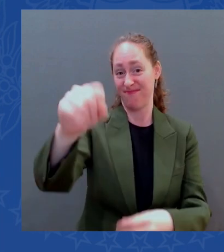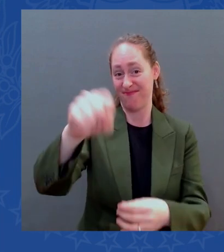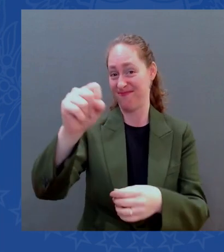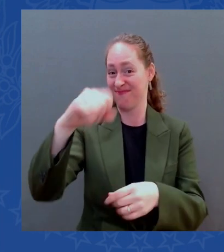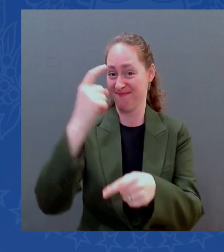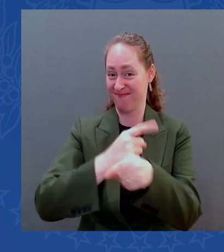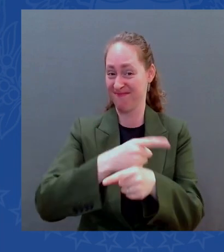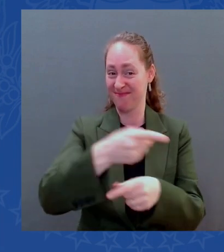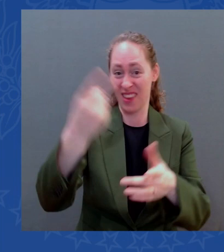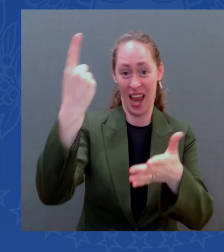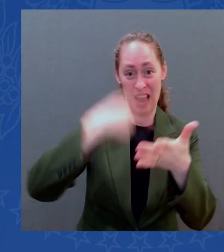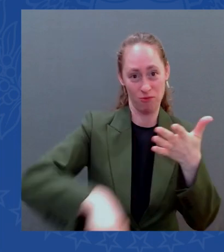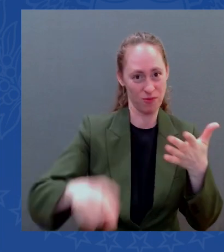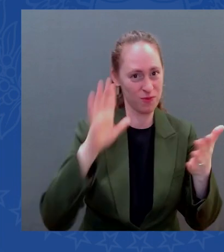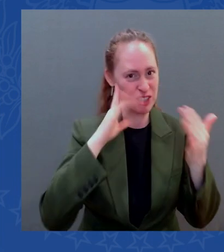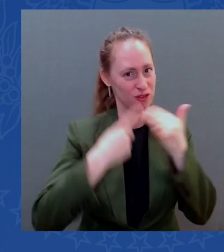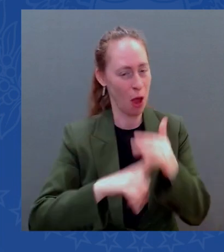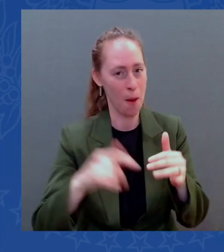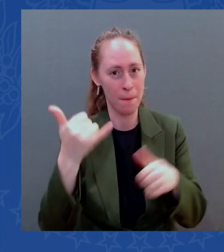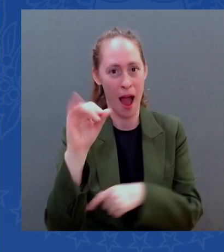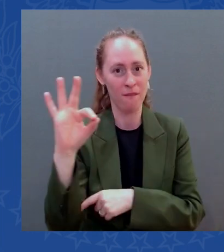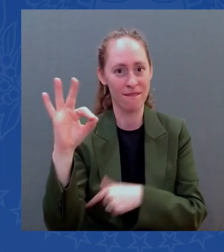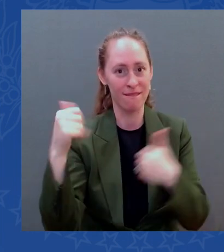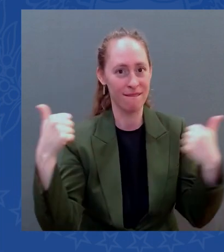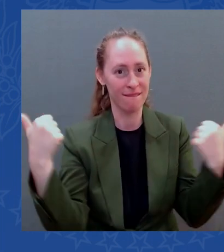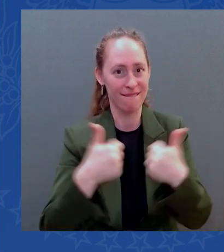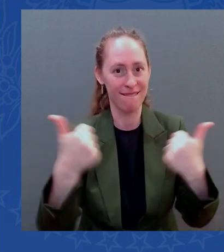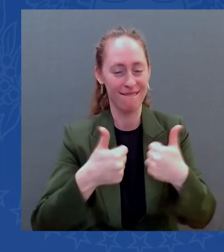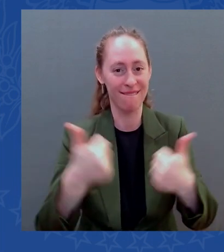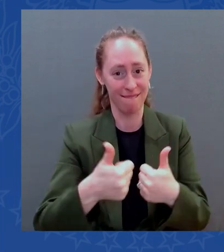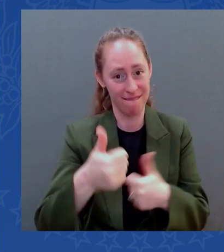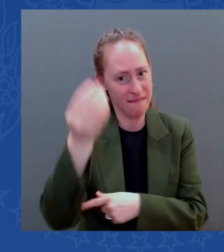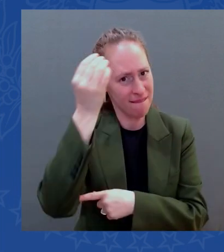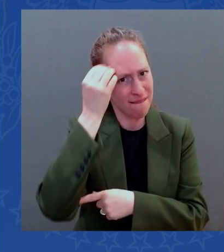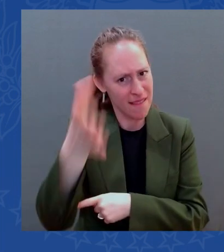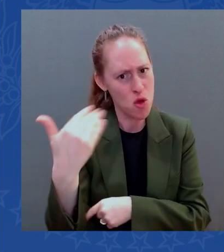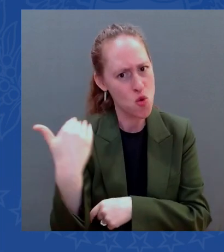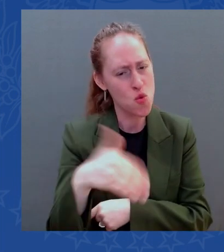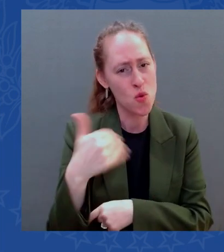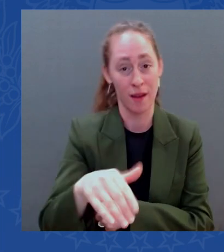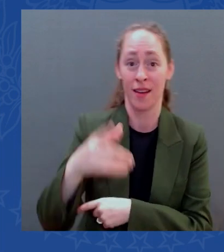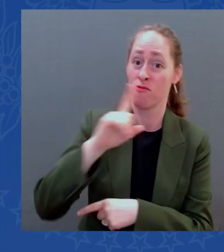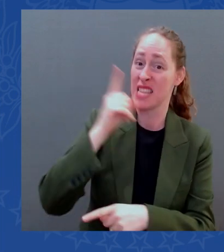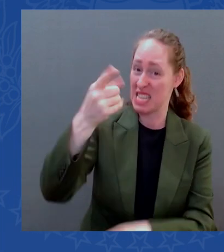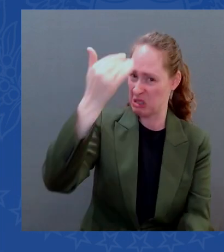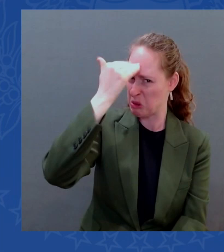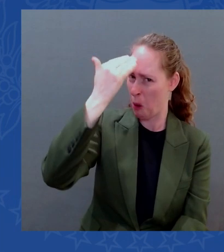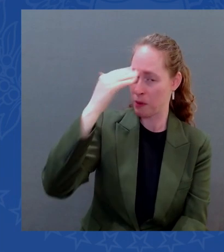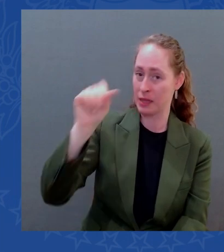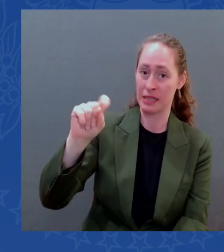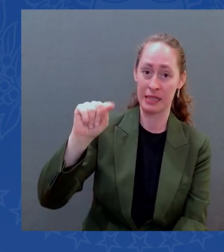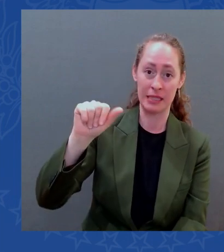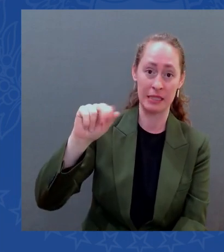is the hardest trophy to win in sports. Hopefully, we'll get -- hopefully, we'll be back here again. We've already been invited.